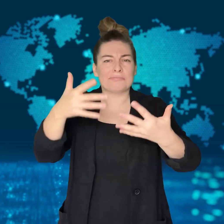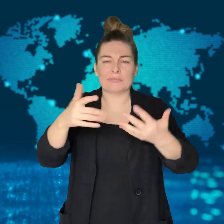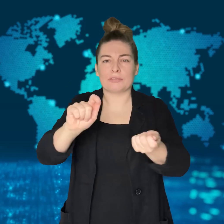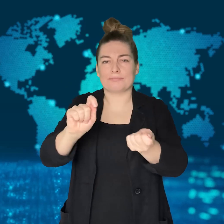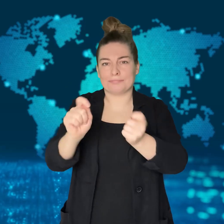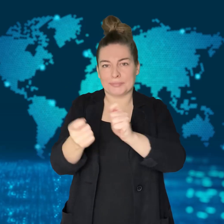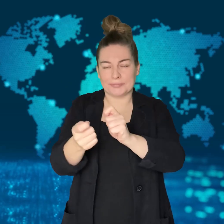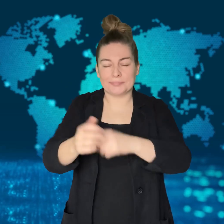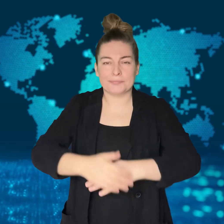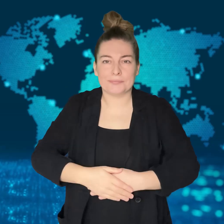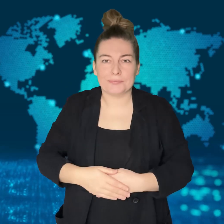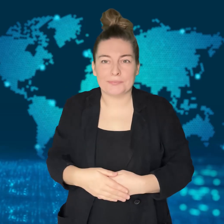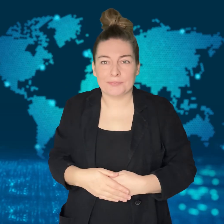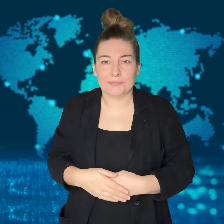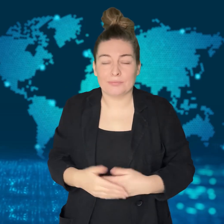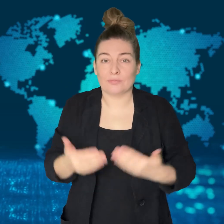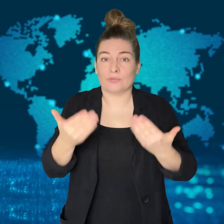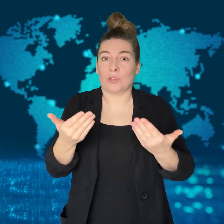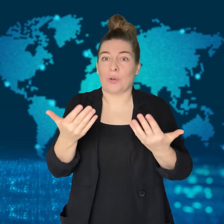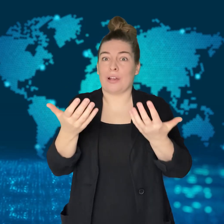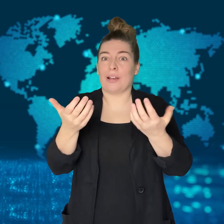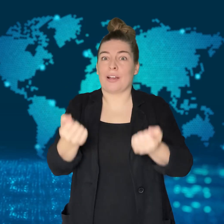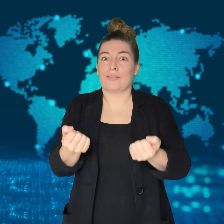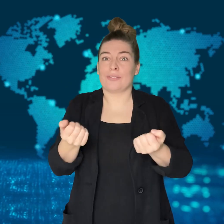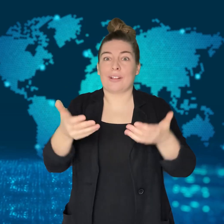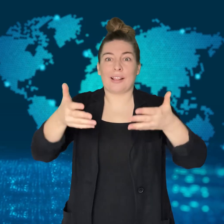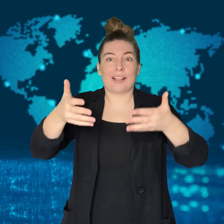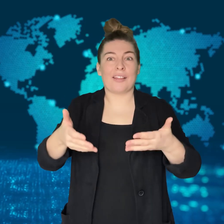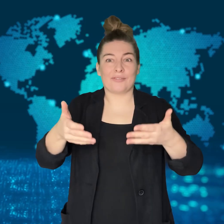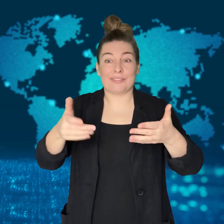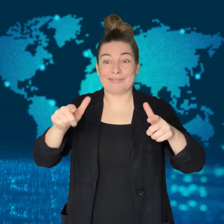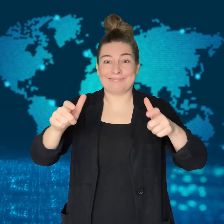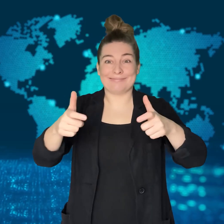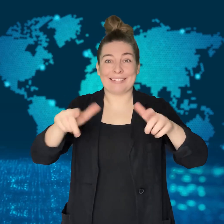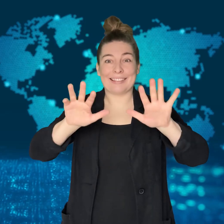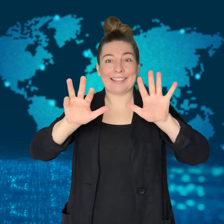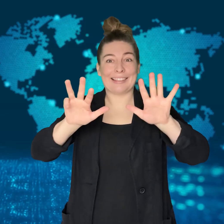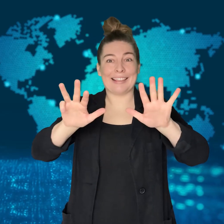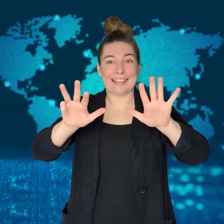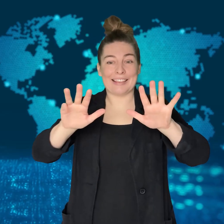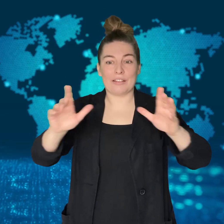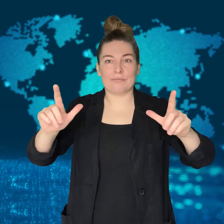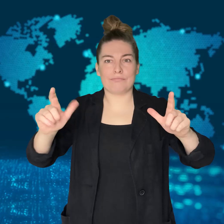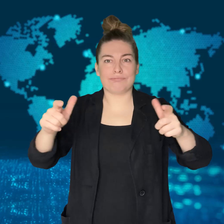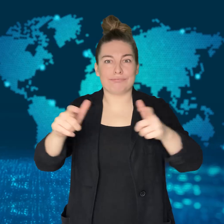and the woman had her sentence commuted.